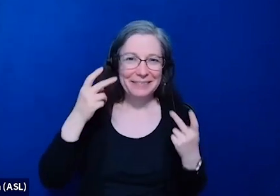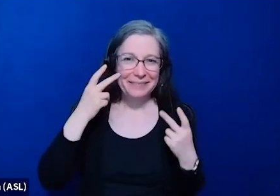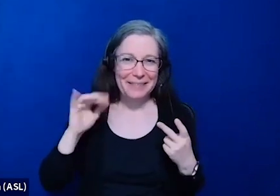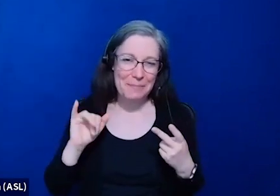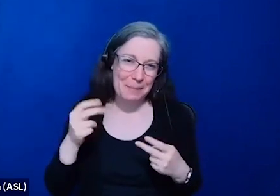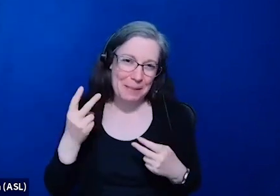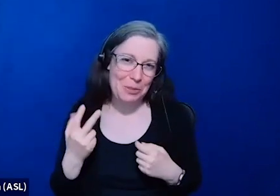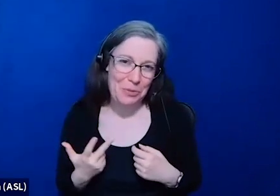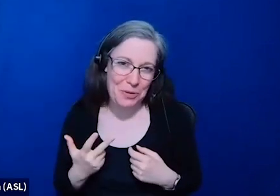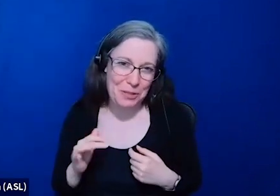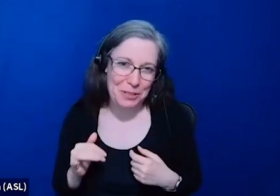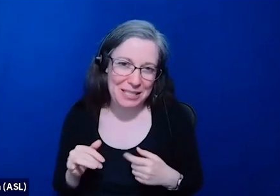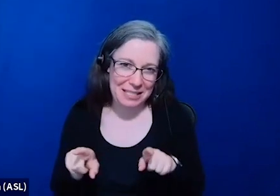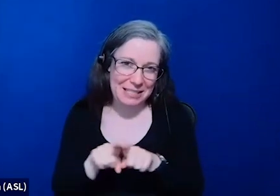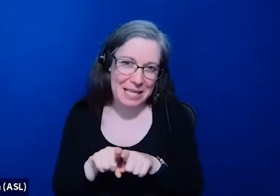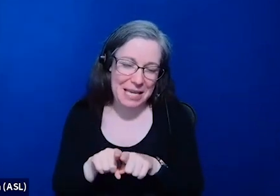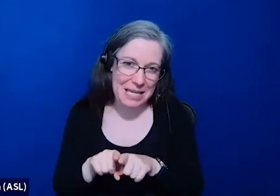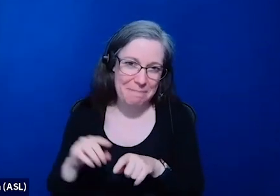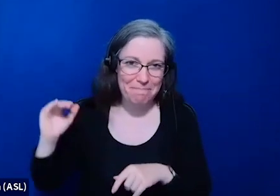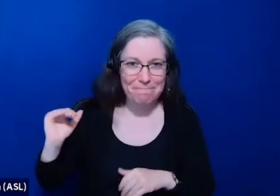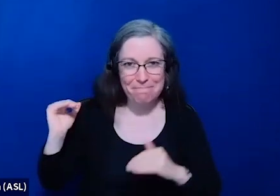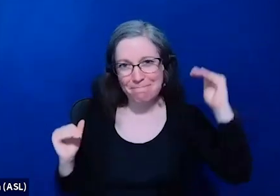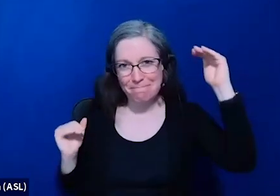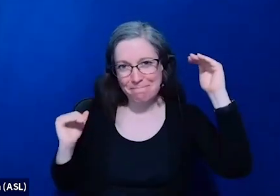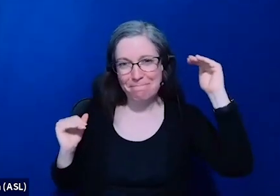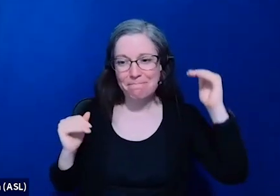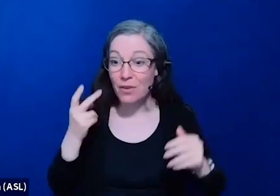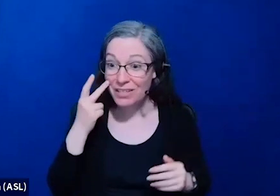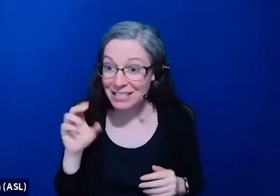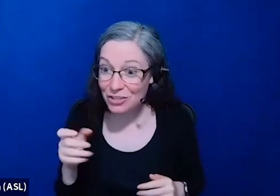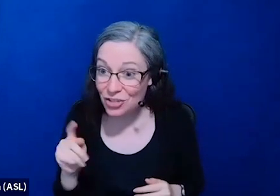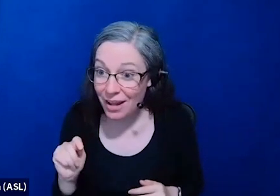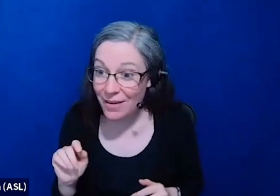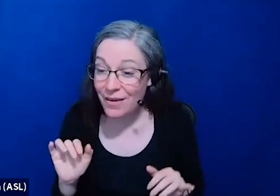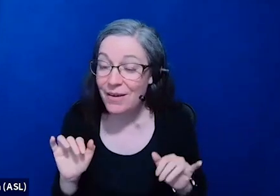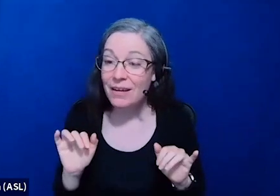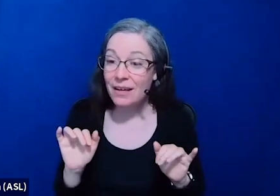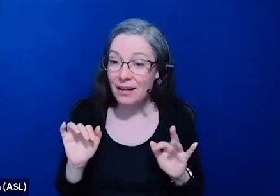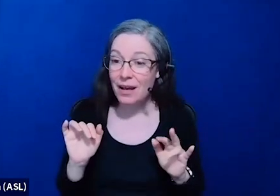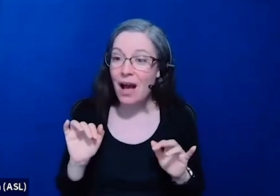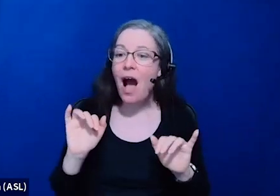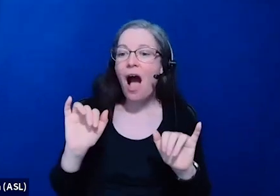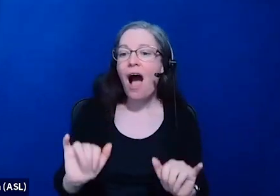I'll come back to it in a minute. Oh, something in the chat. Am I saying something wrong. Oh, Italian speak.